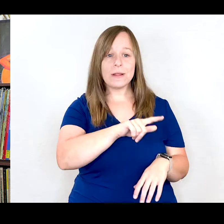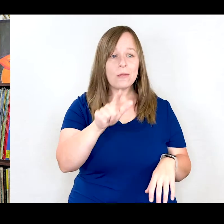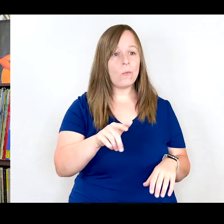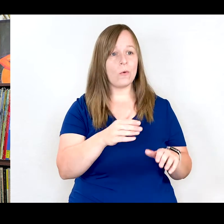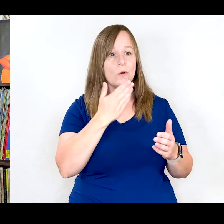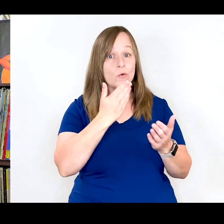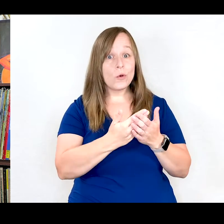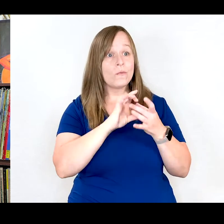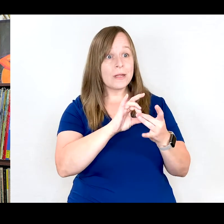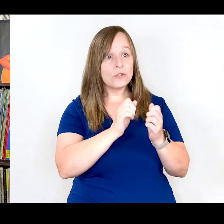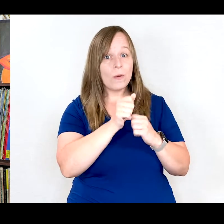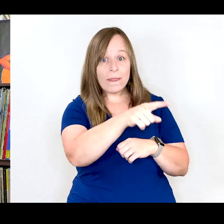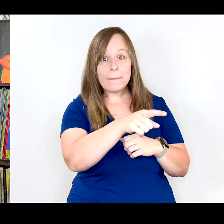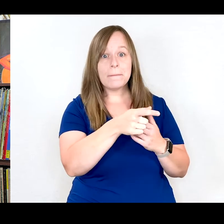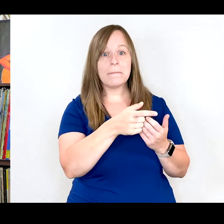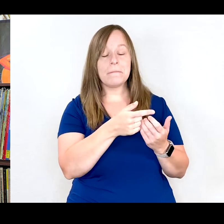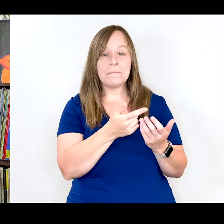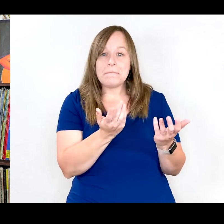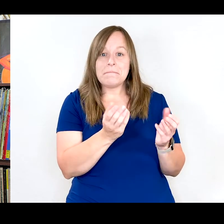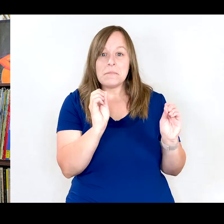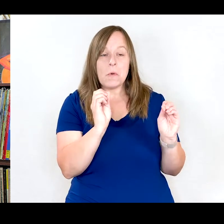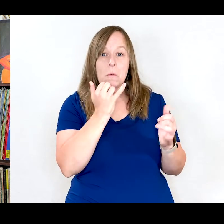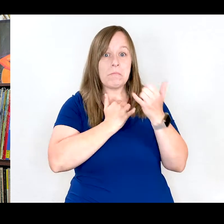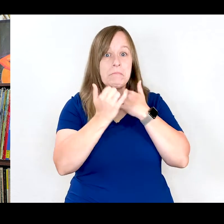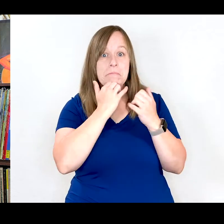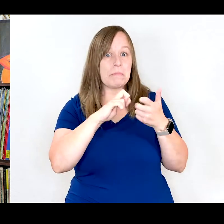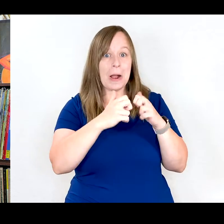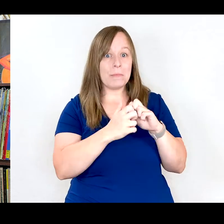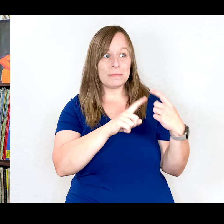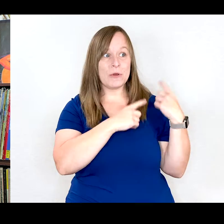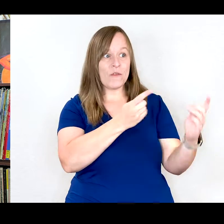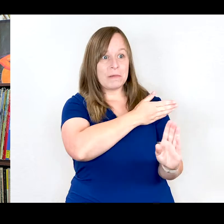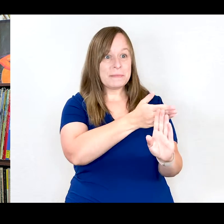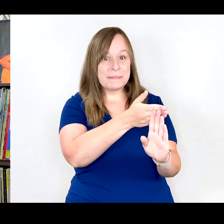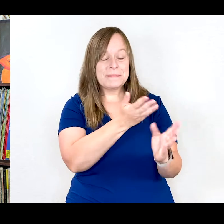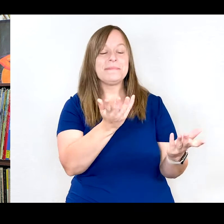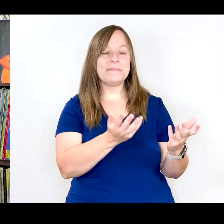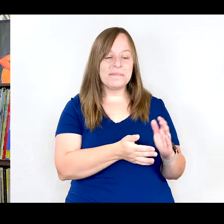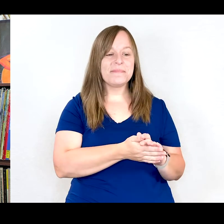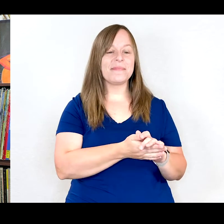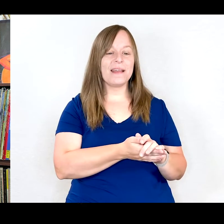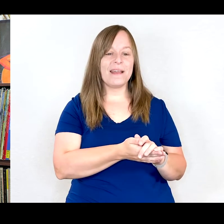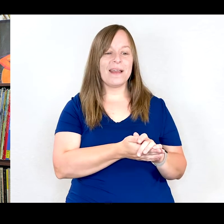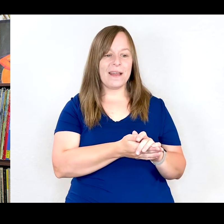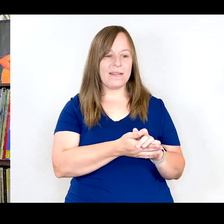and a wonderful relationship, with-- Actually a no event relationship in this area.